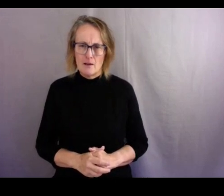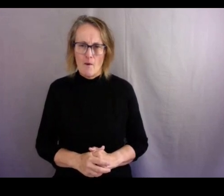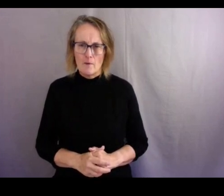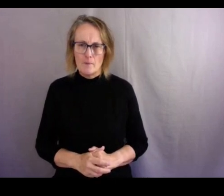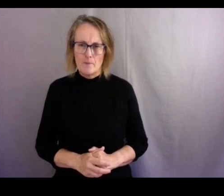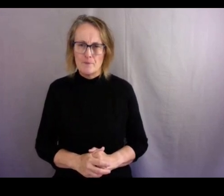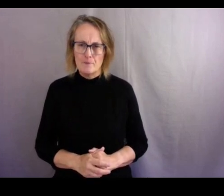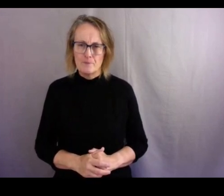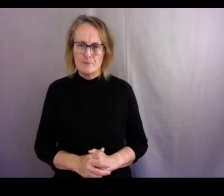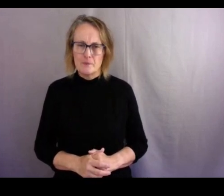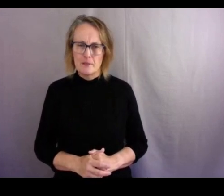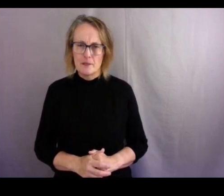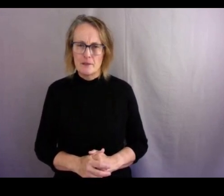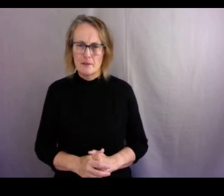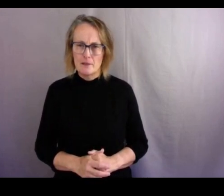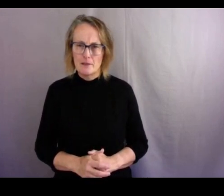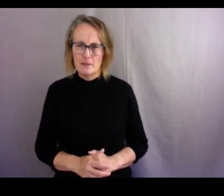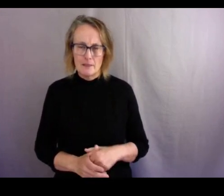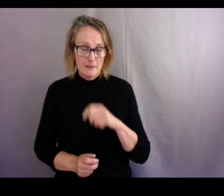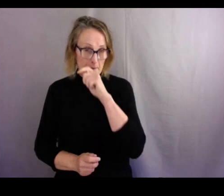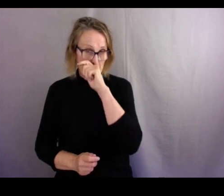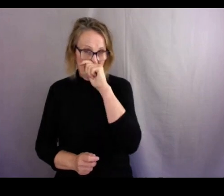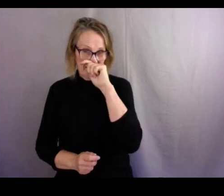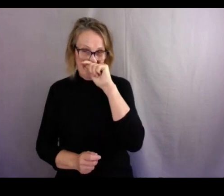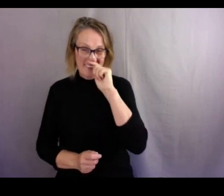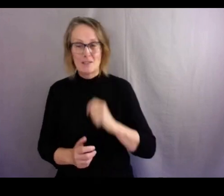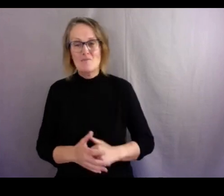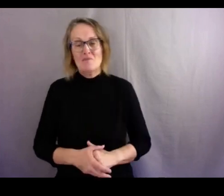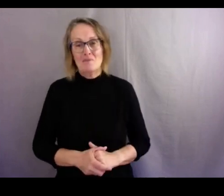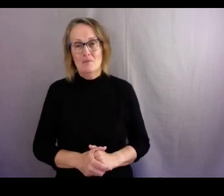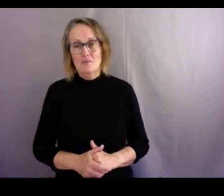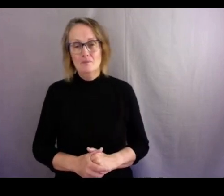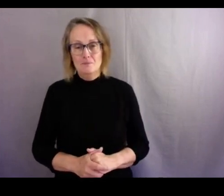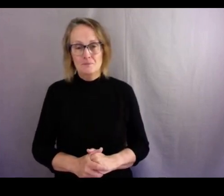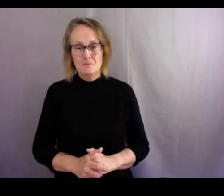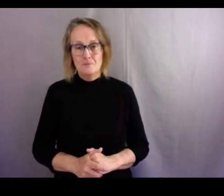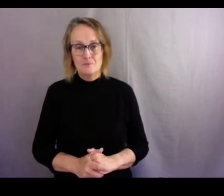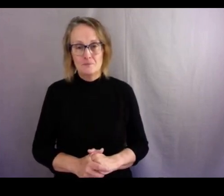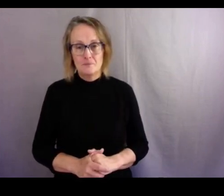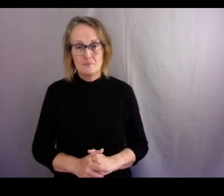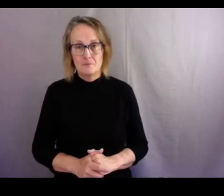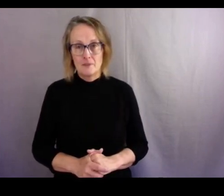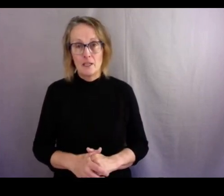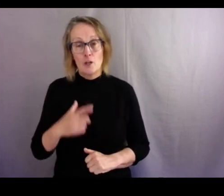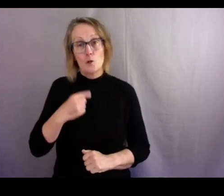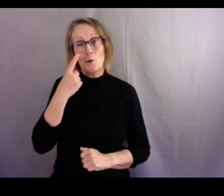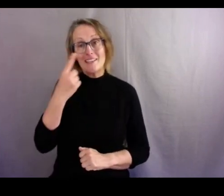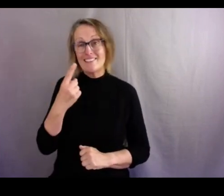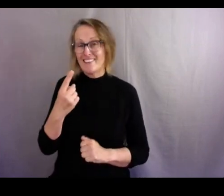So Victoria, please, if you can play the video. The main lines of Loti's novel can be found